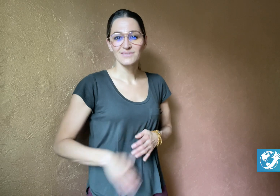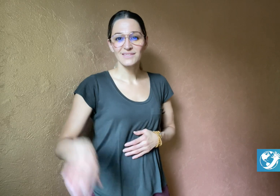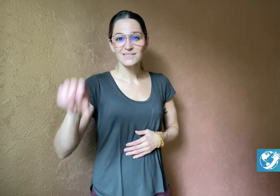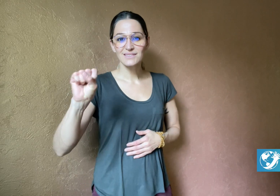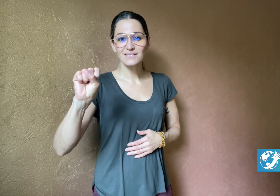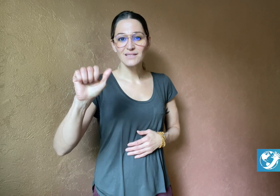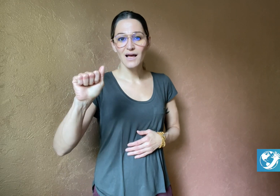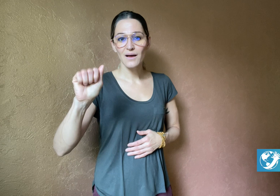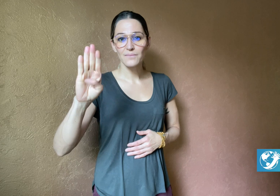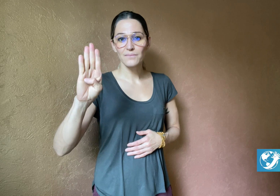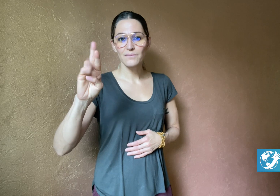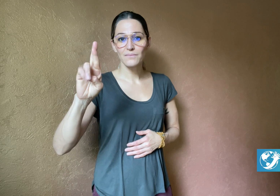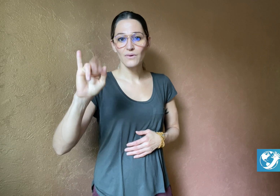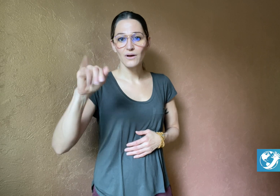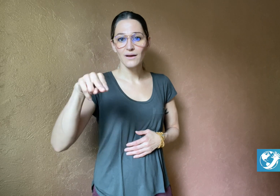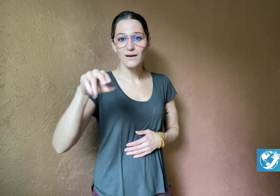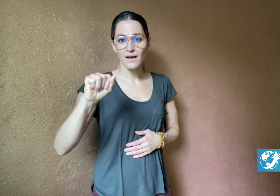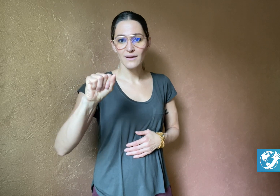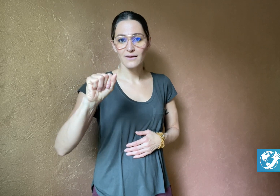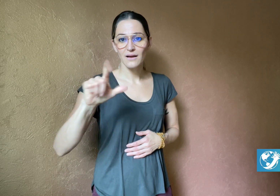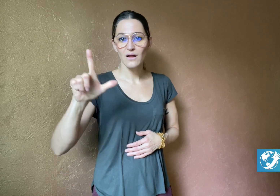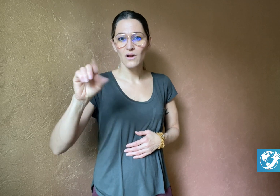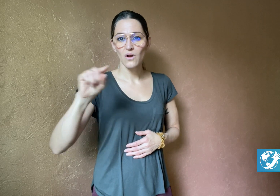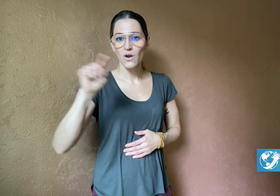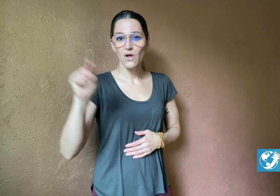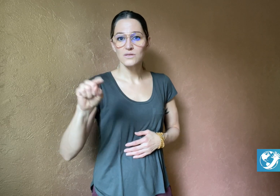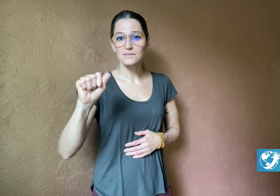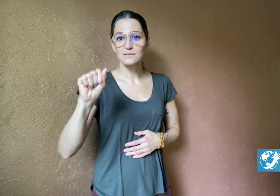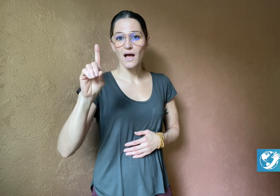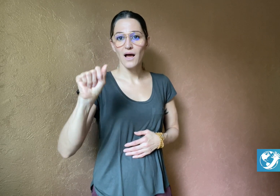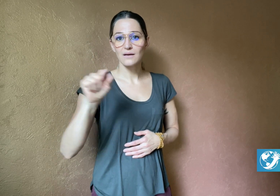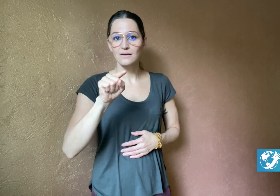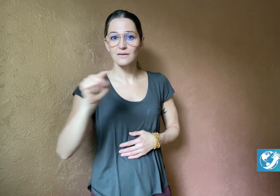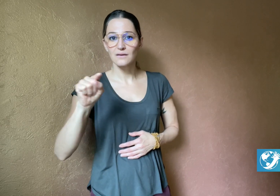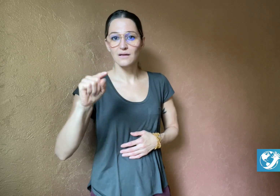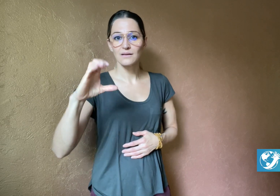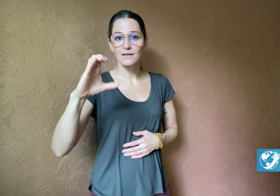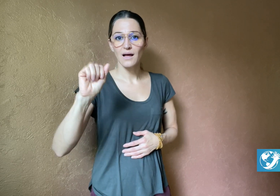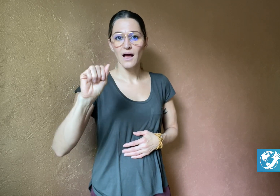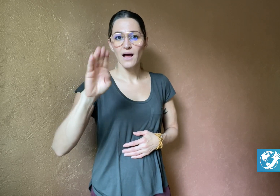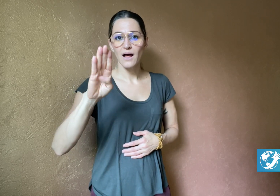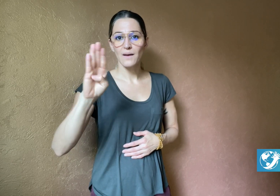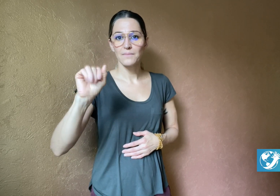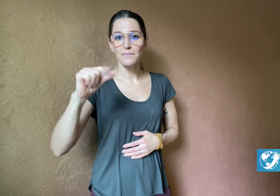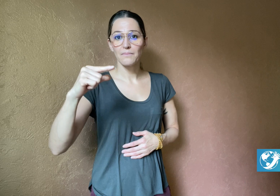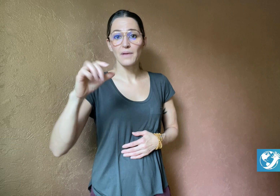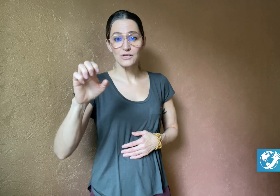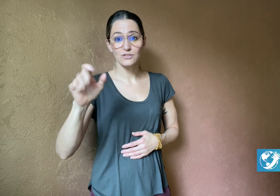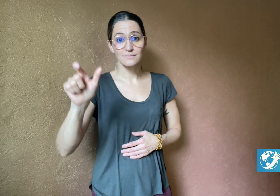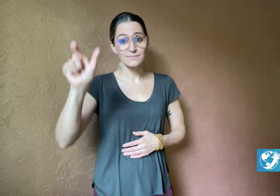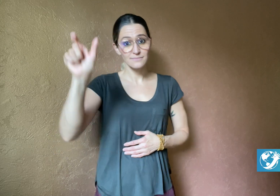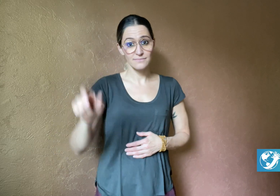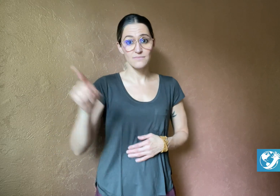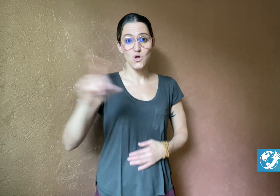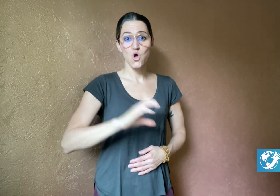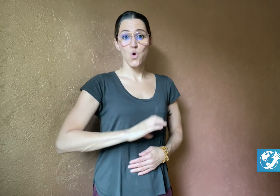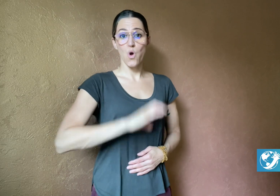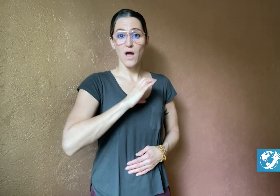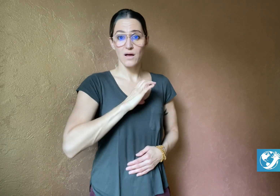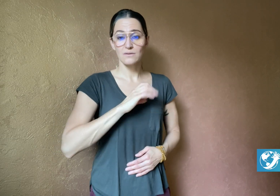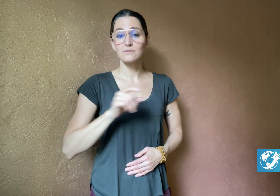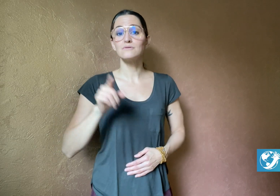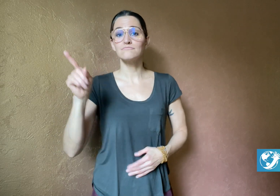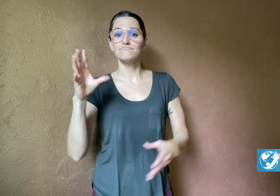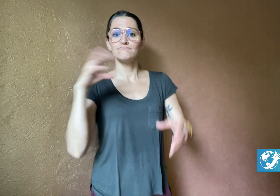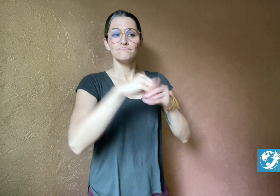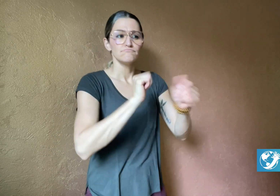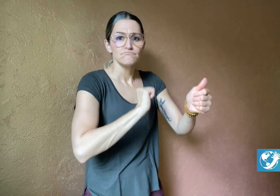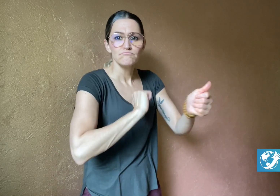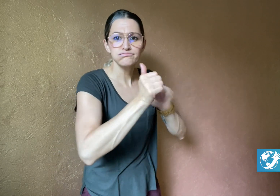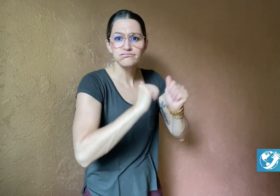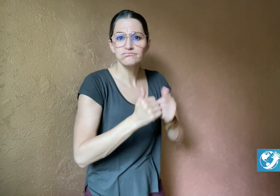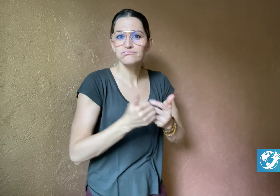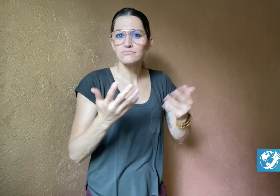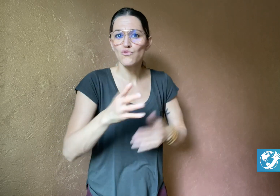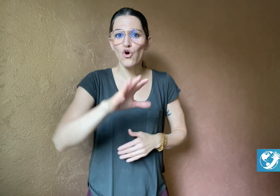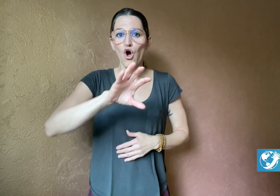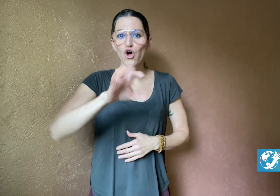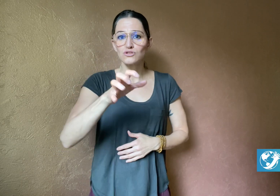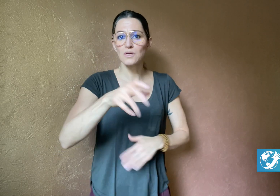Sabrina Lozada-Cabbage, a CODA, competed in Puerto Rico’s Women’s